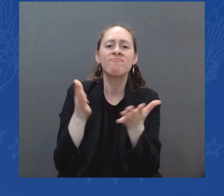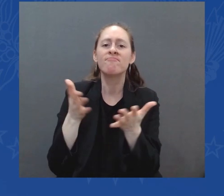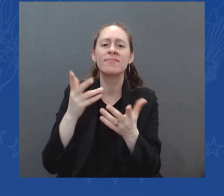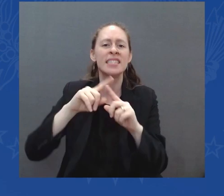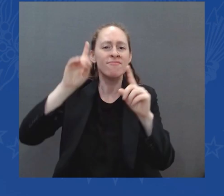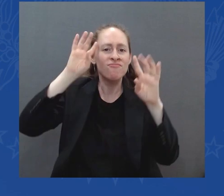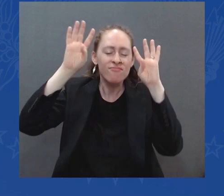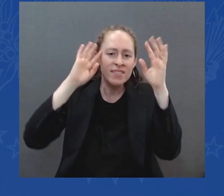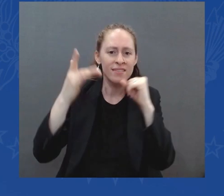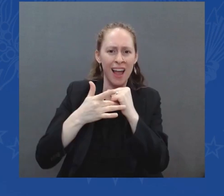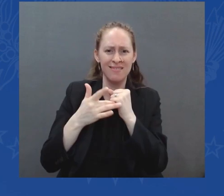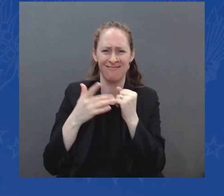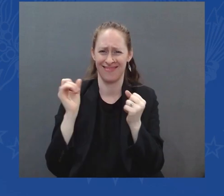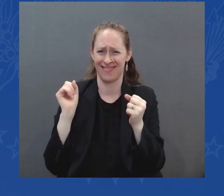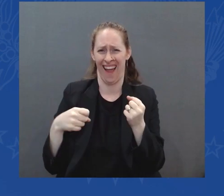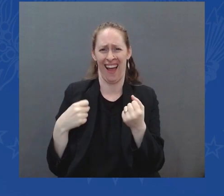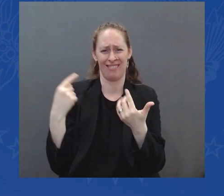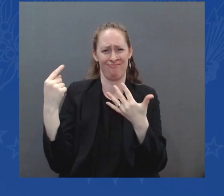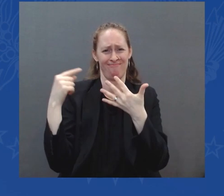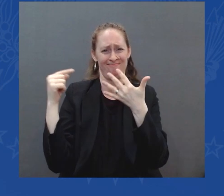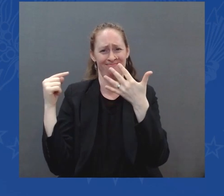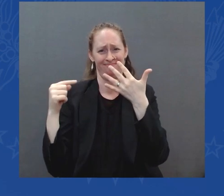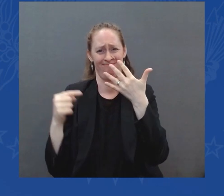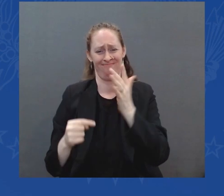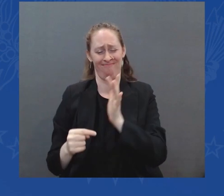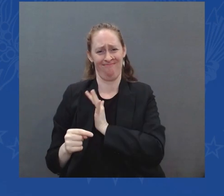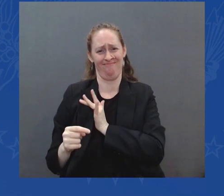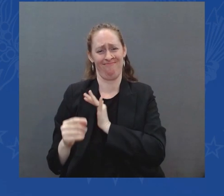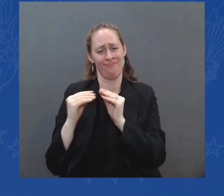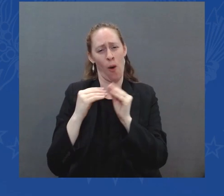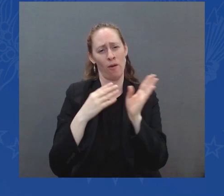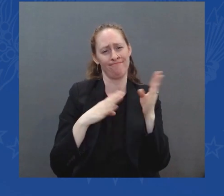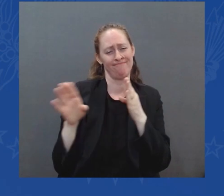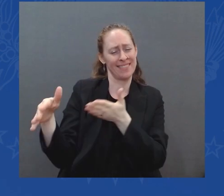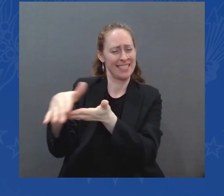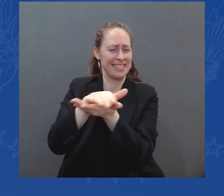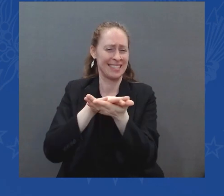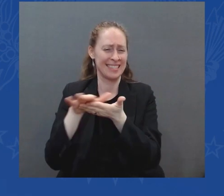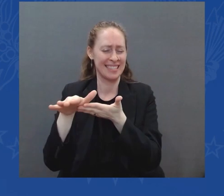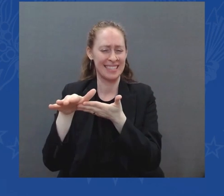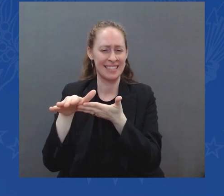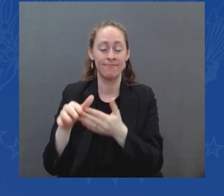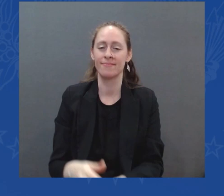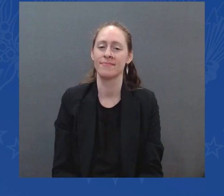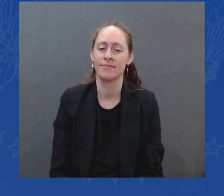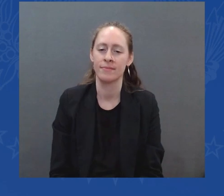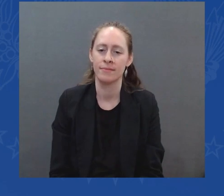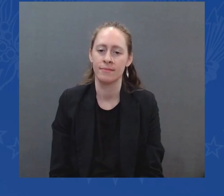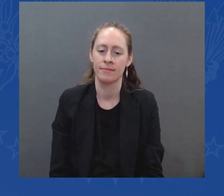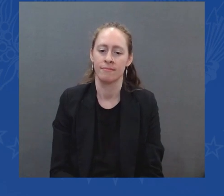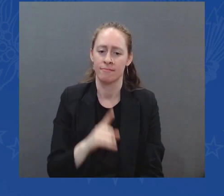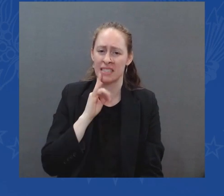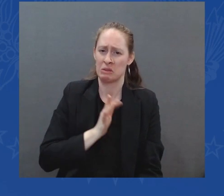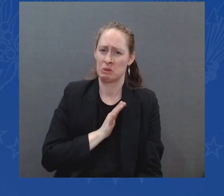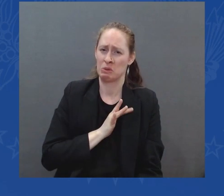the benefit I included in the Bipartisan Infrastructure Law to help families weatherize their homes are being delivered.